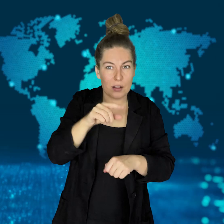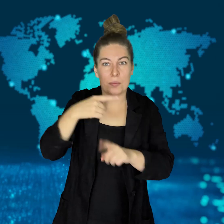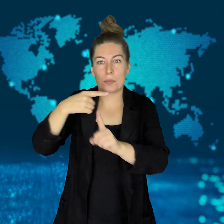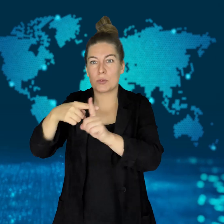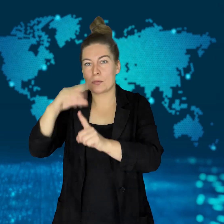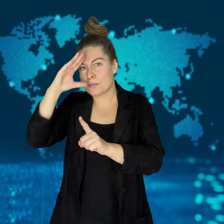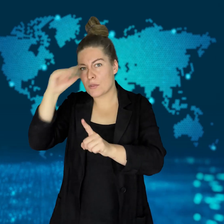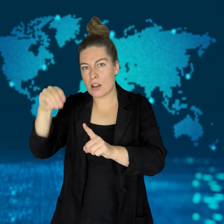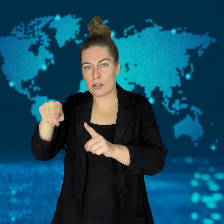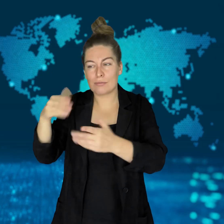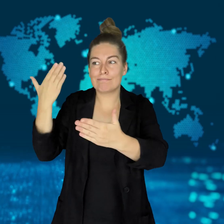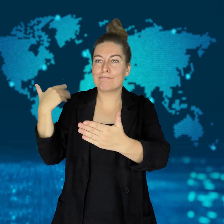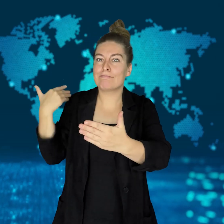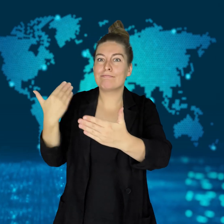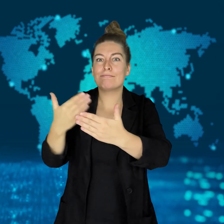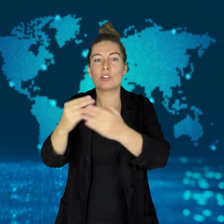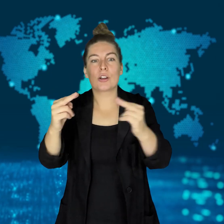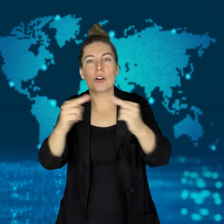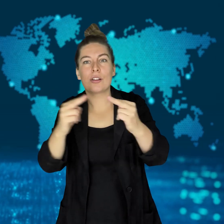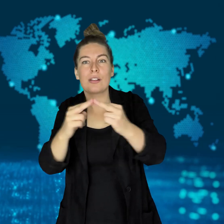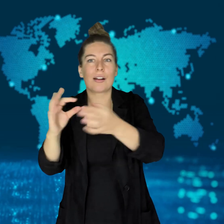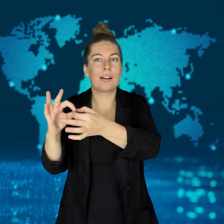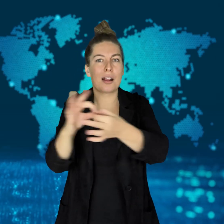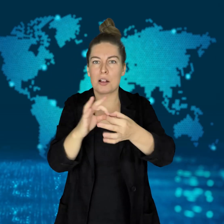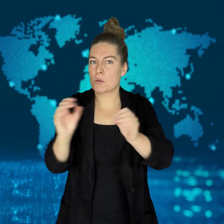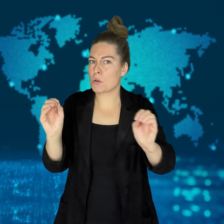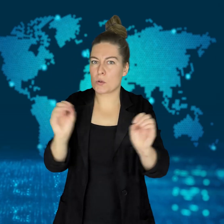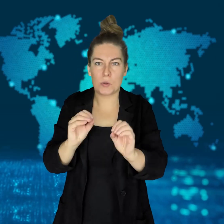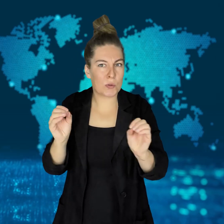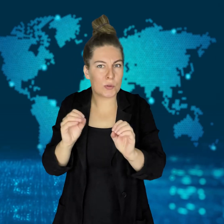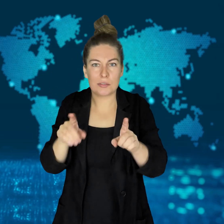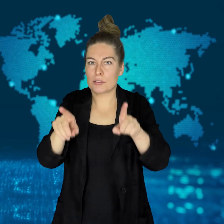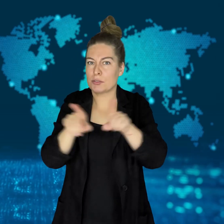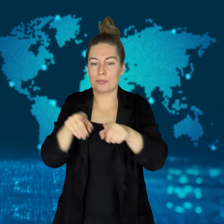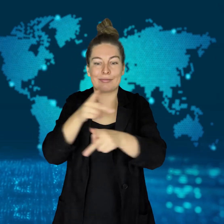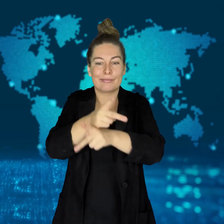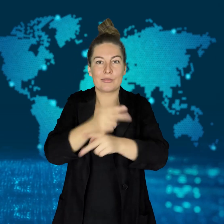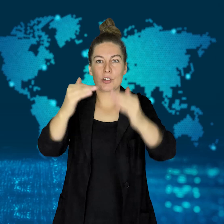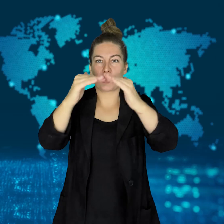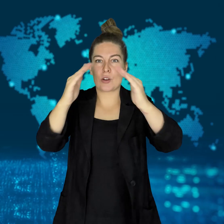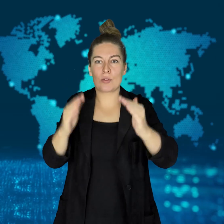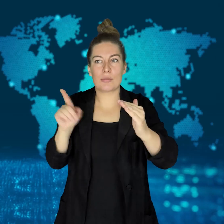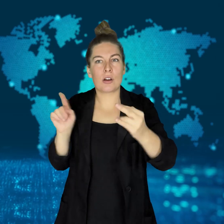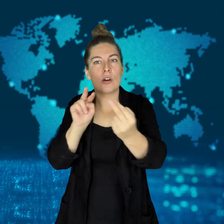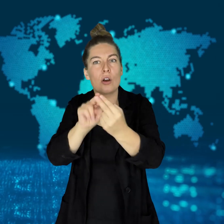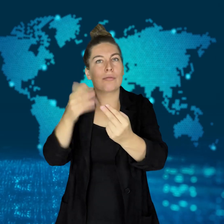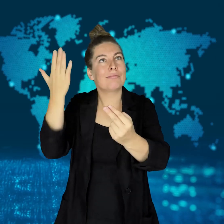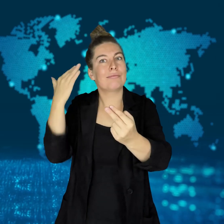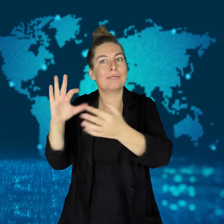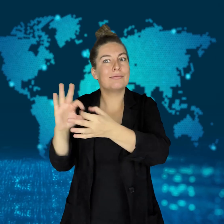He does not have a connection to the nursing home.